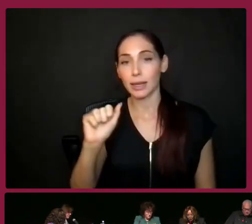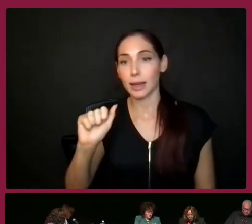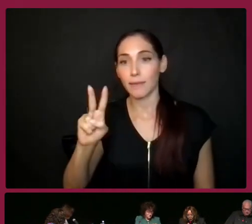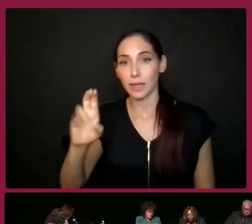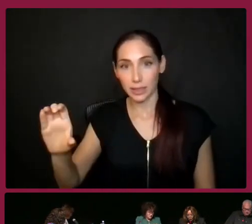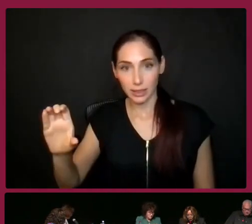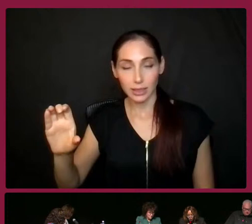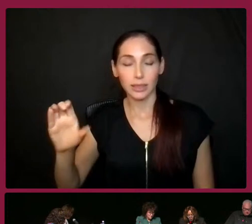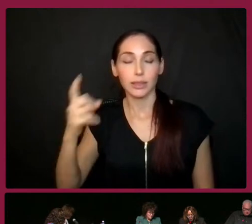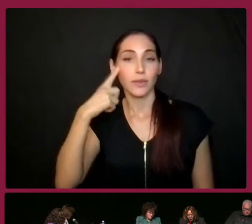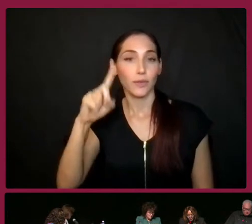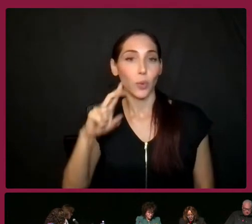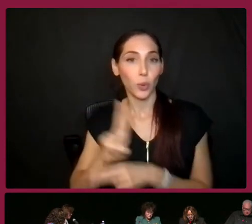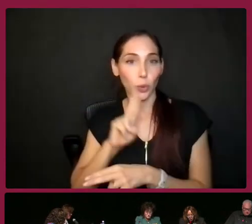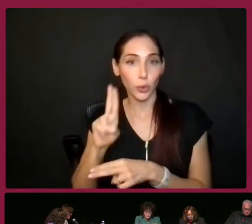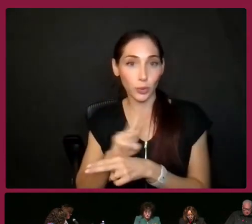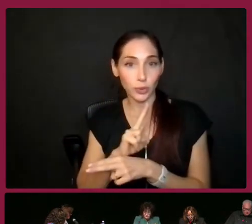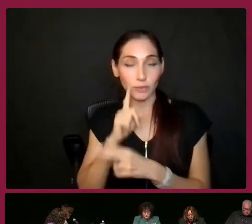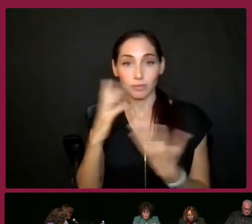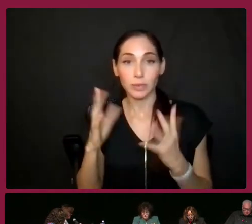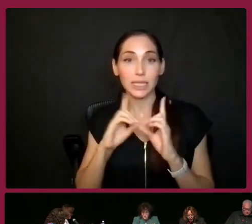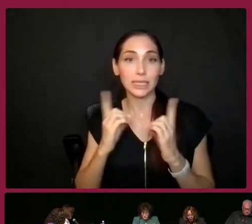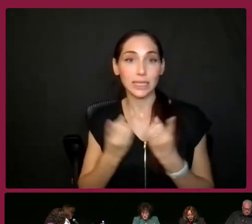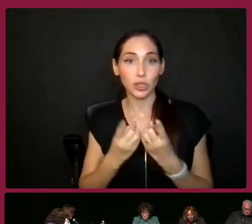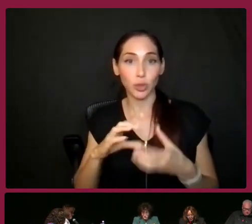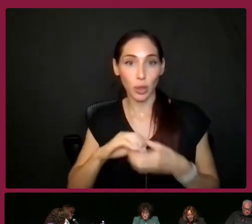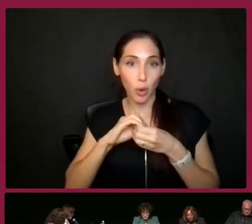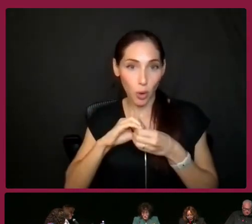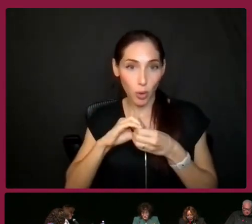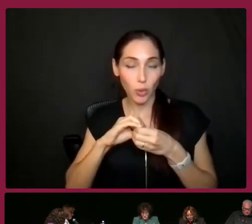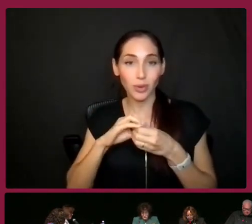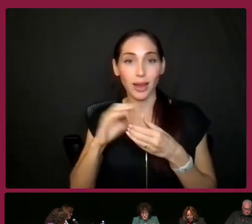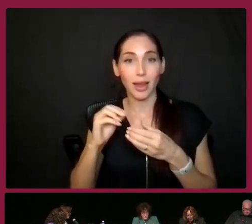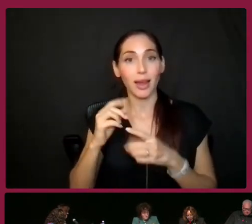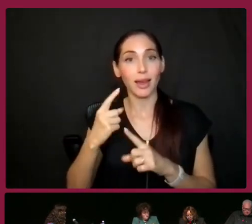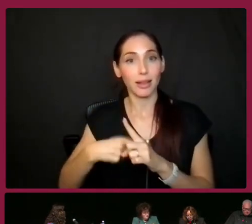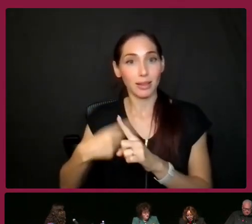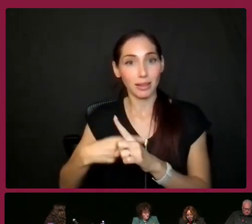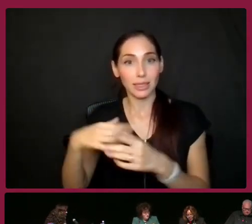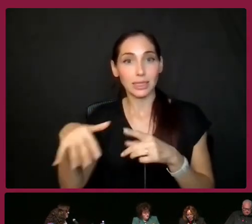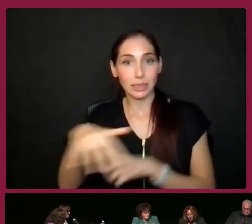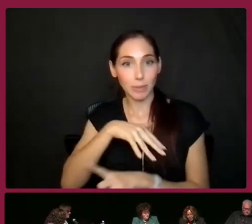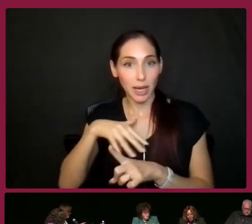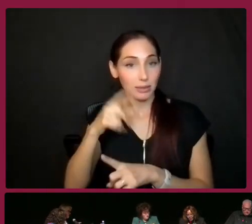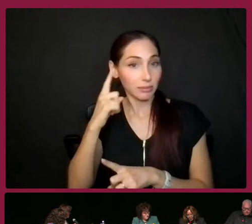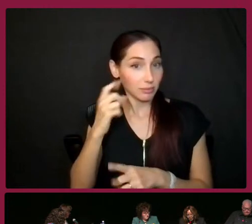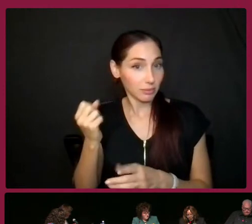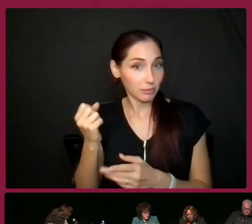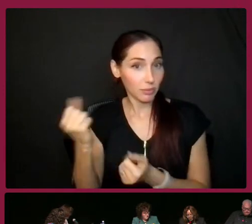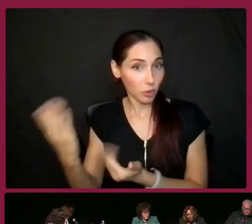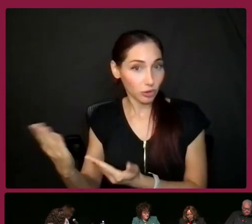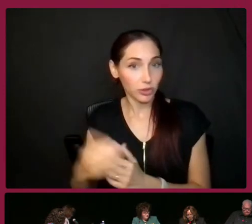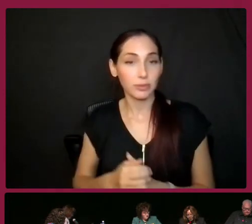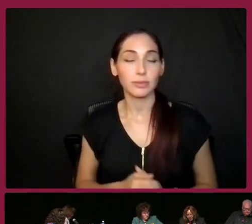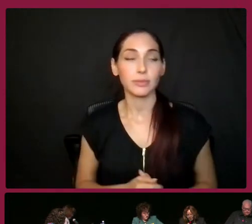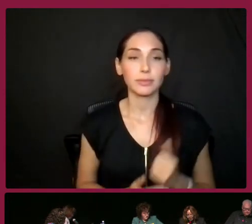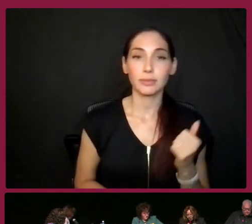for use of district owned and leased space. A motion please? So moved. Second. Discussion?